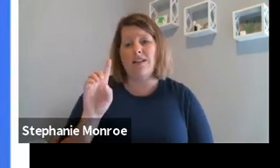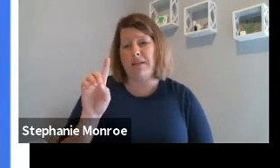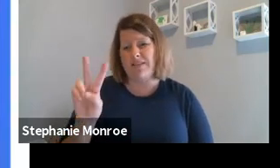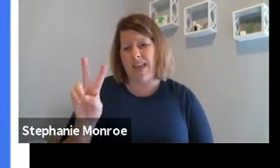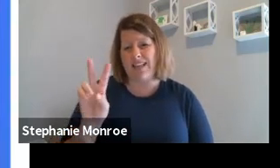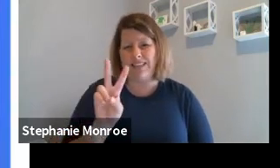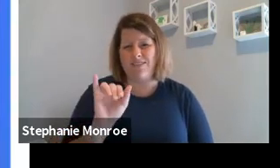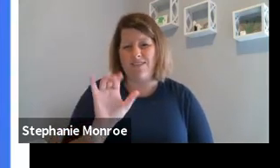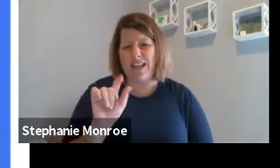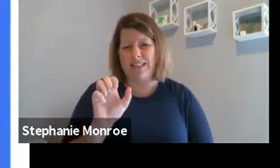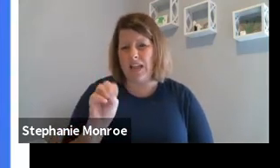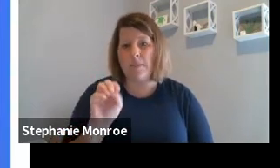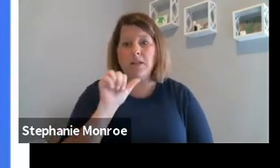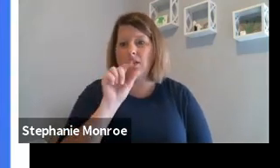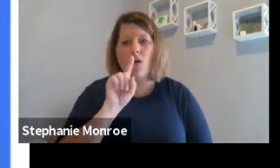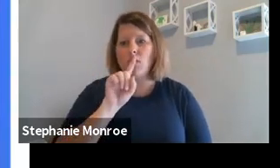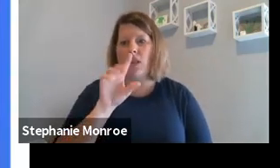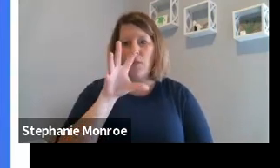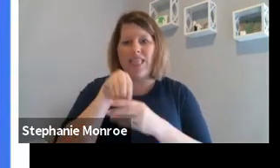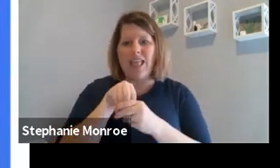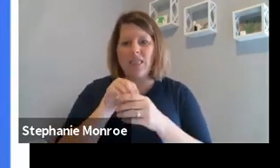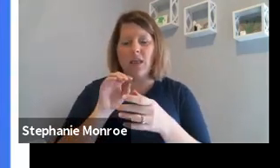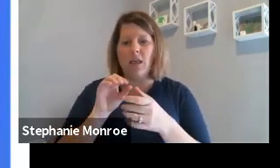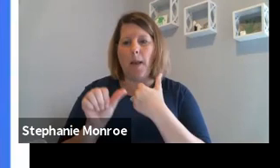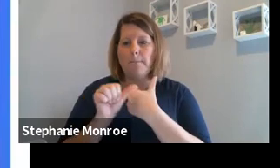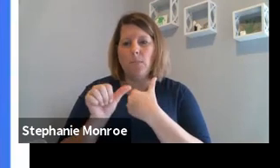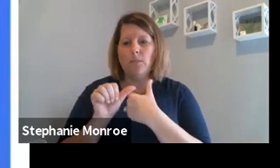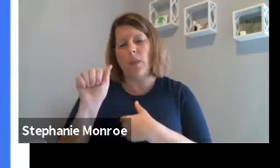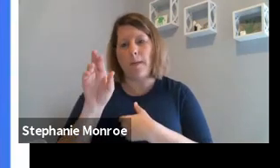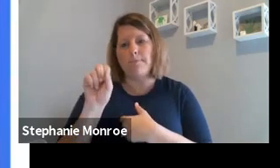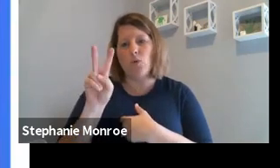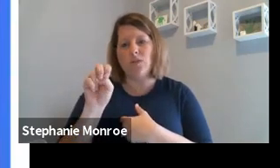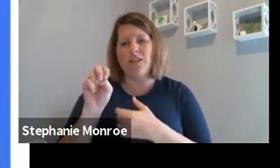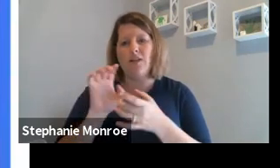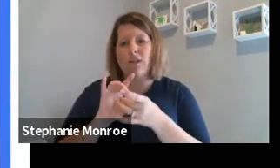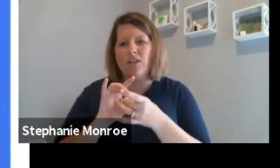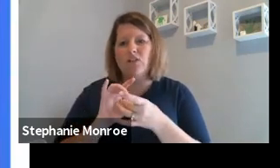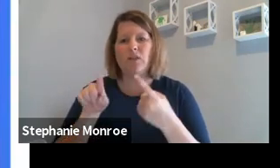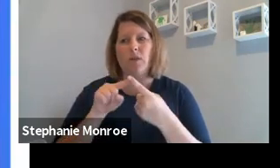is in the actual abusive relationship, but it is when she or he make the decision of leaving the abuser,